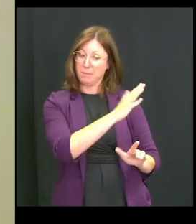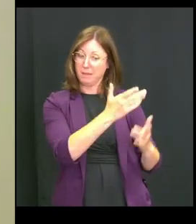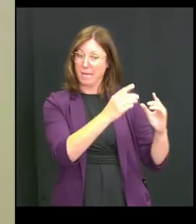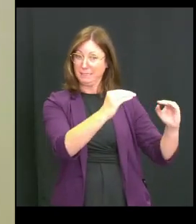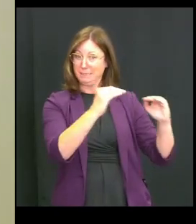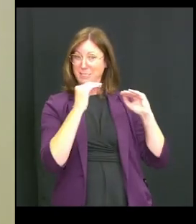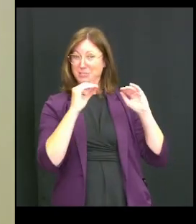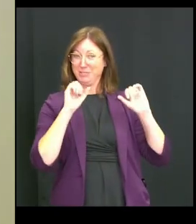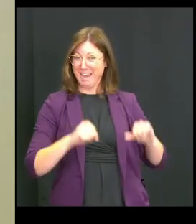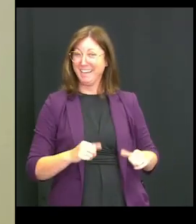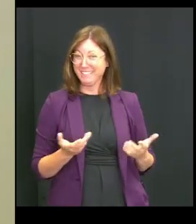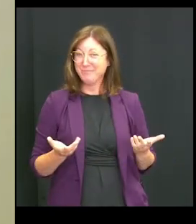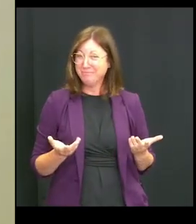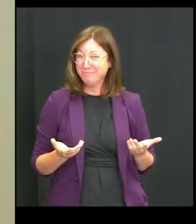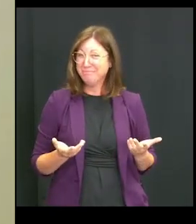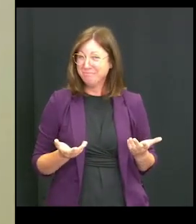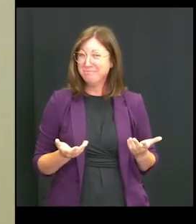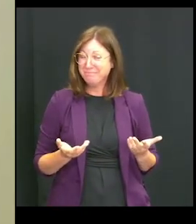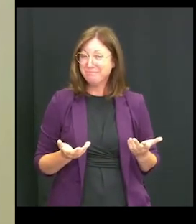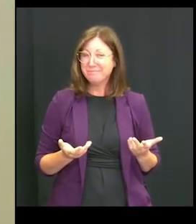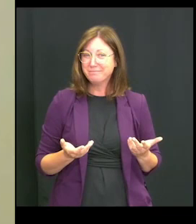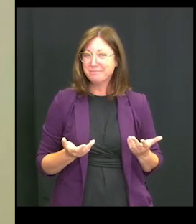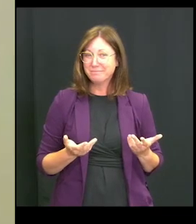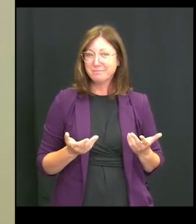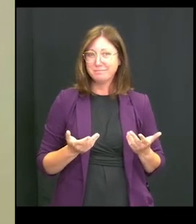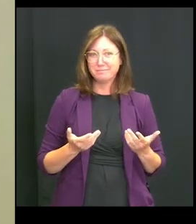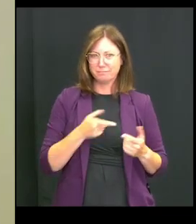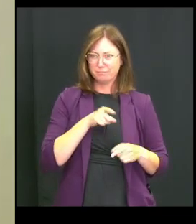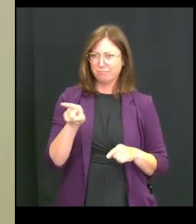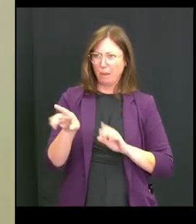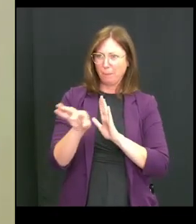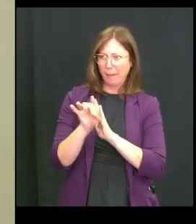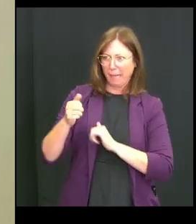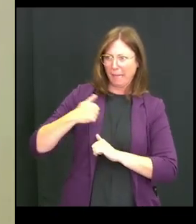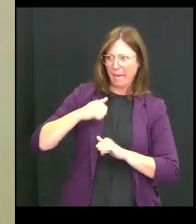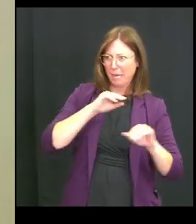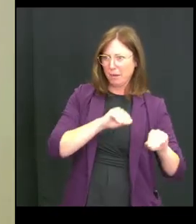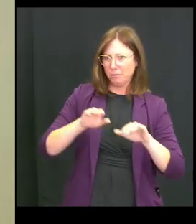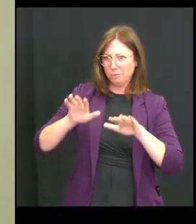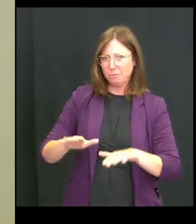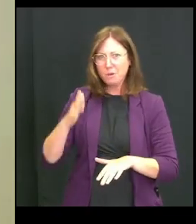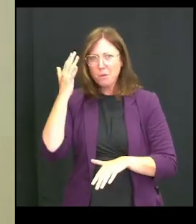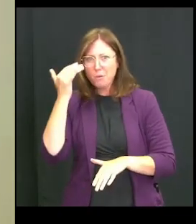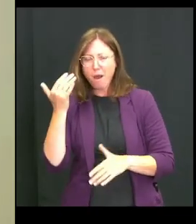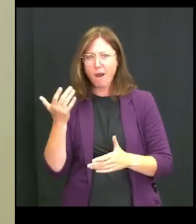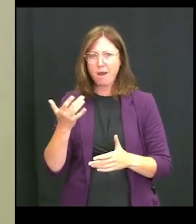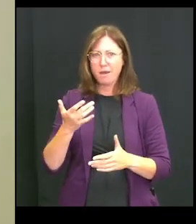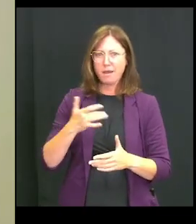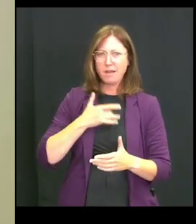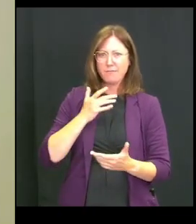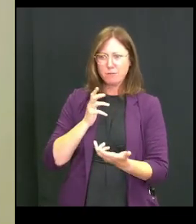about what is going right here, and also perhaps things that should be changed.